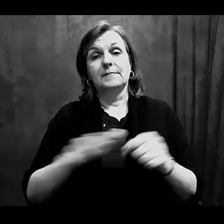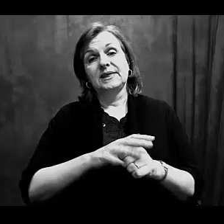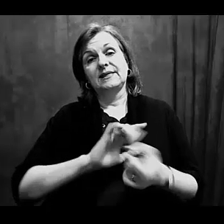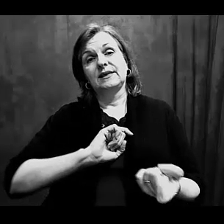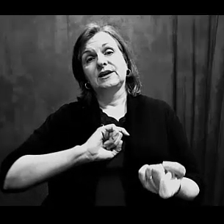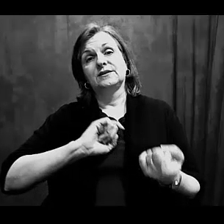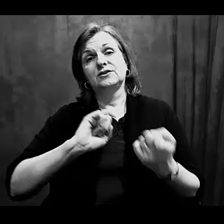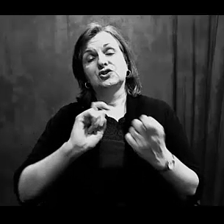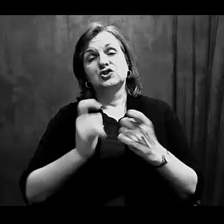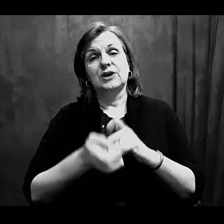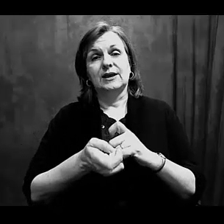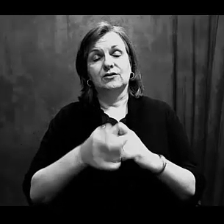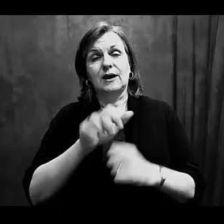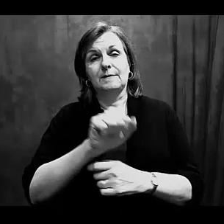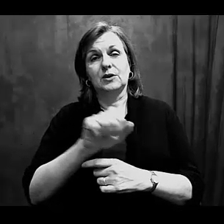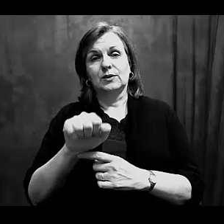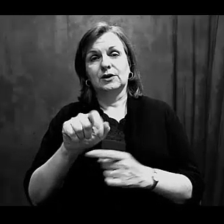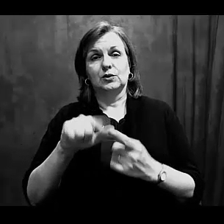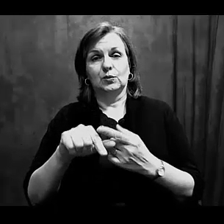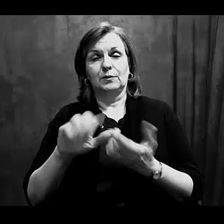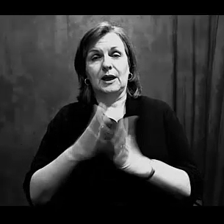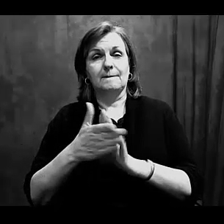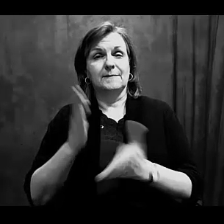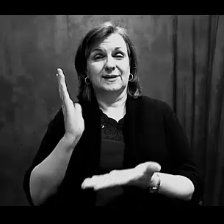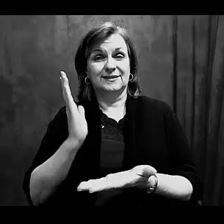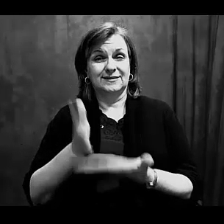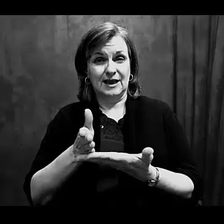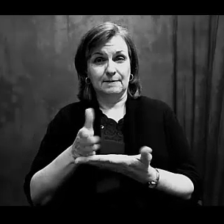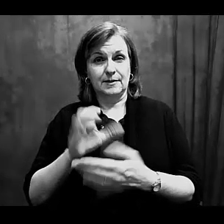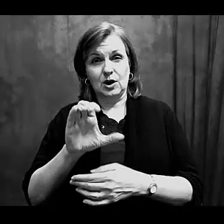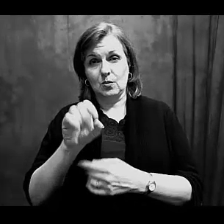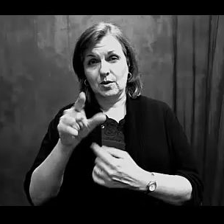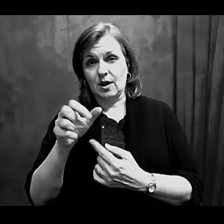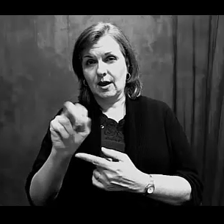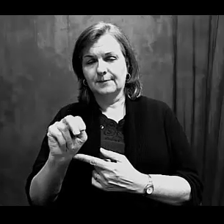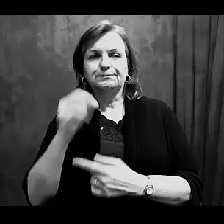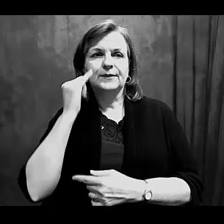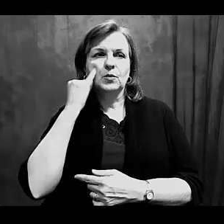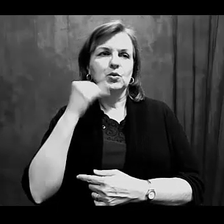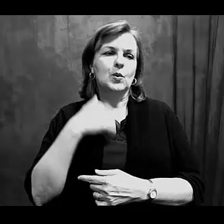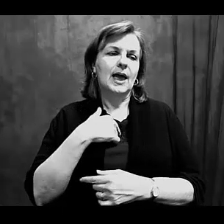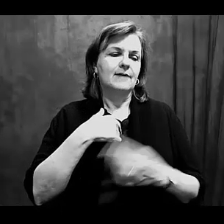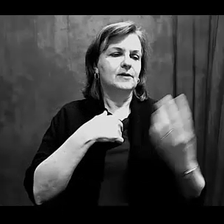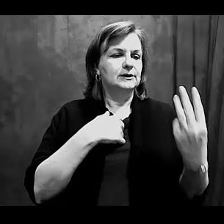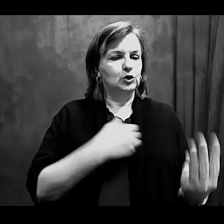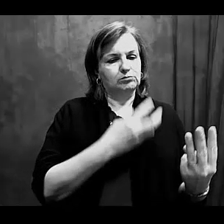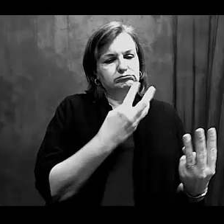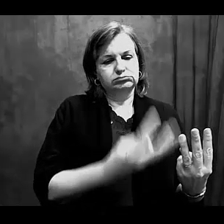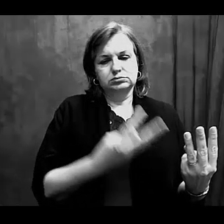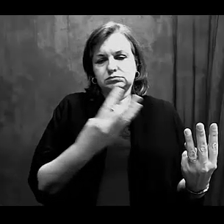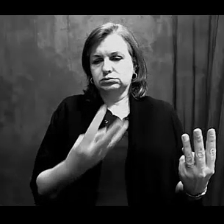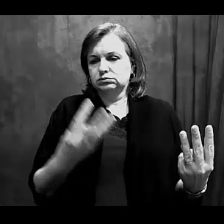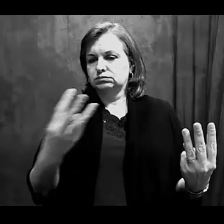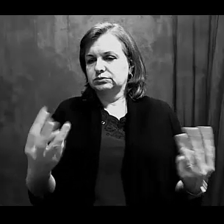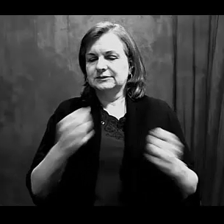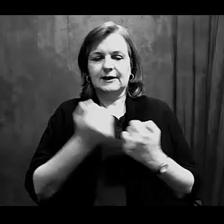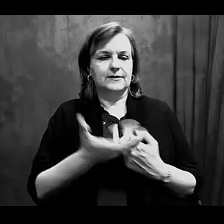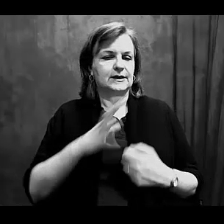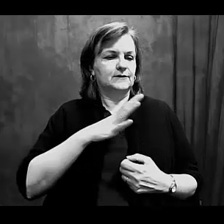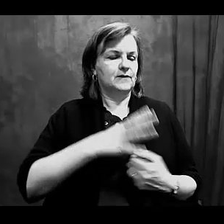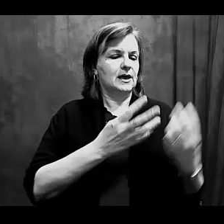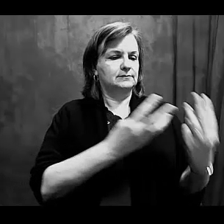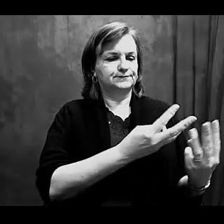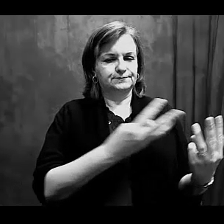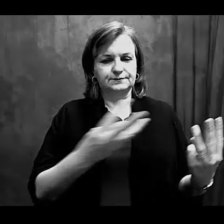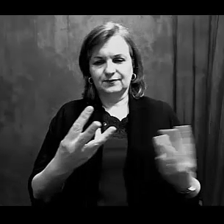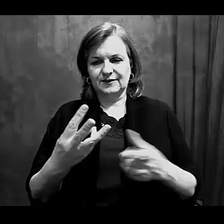or you can completely change the amino acid to one of those stop codons so perhaps you've got codons, you are going along